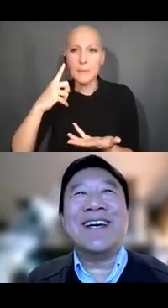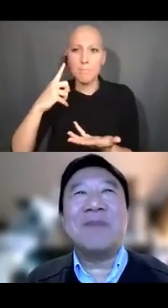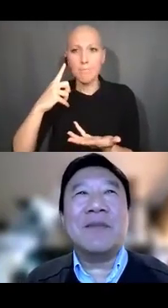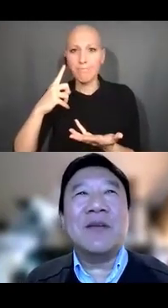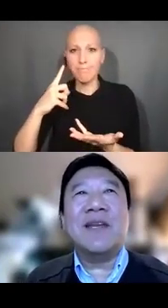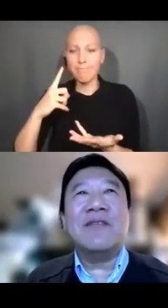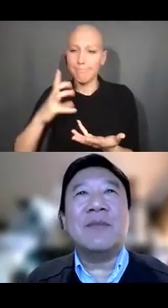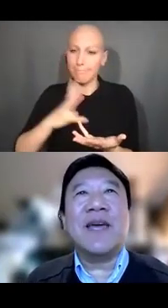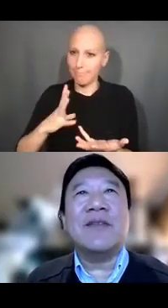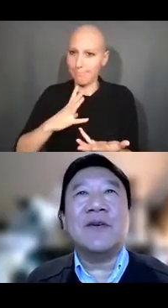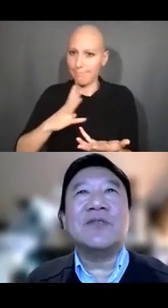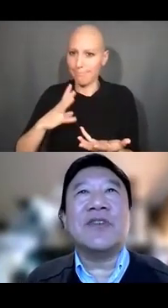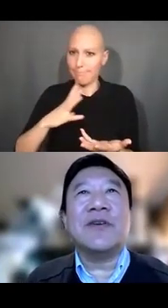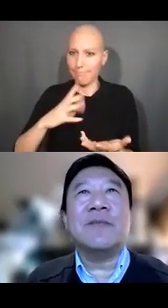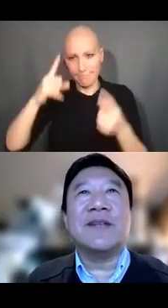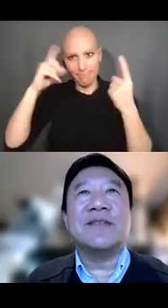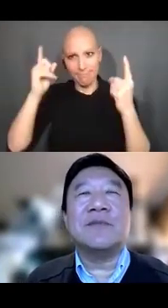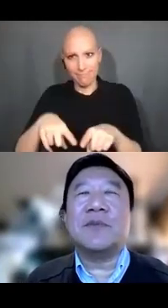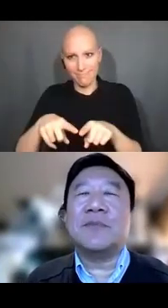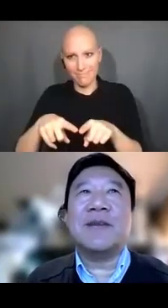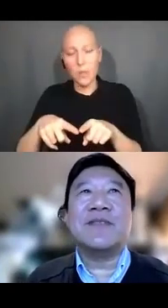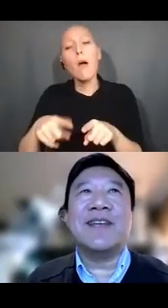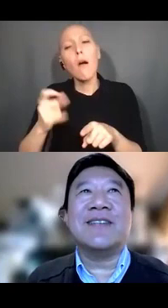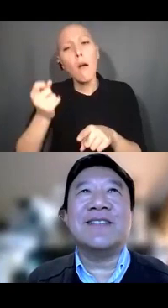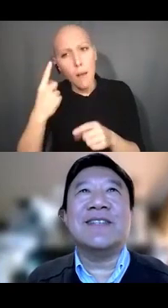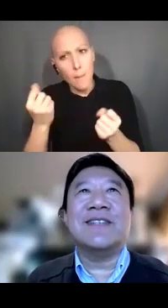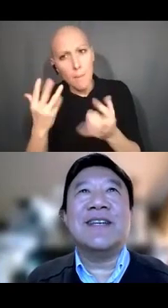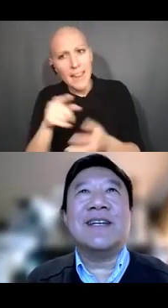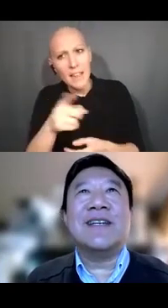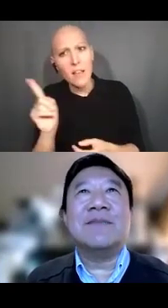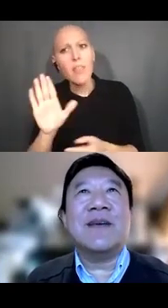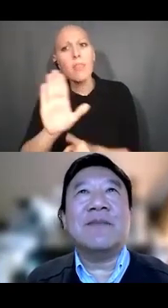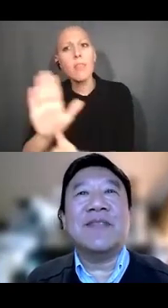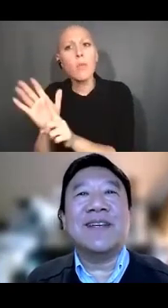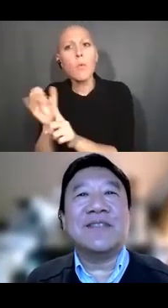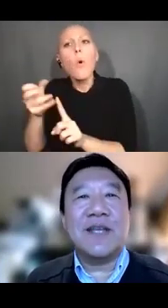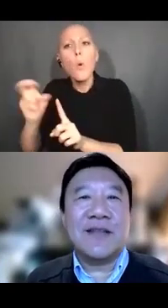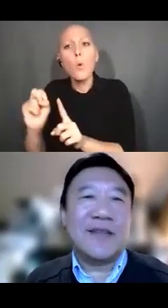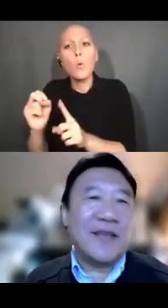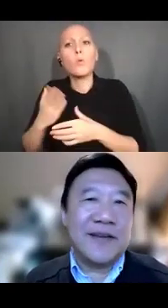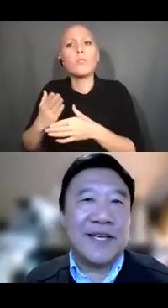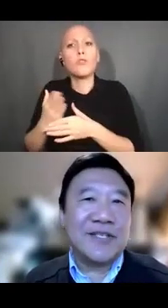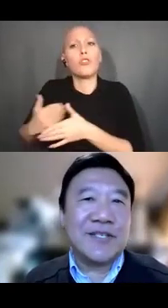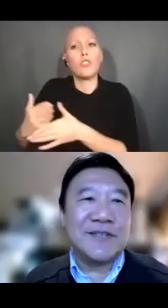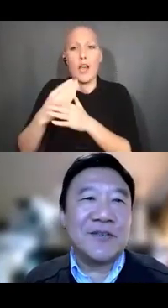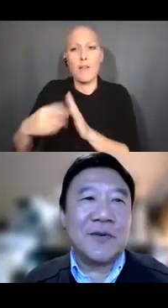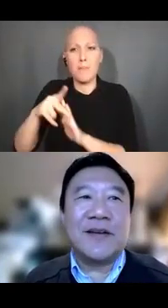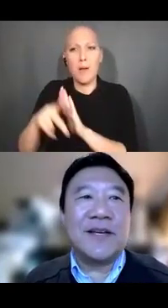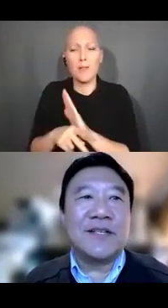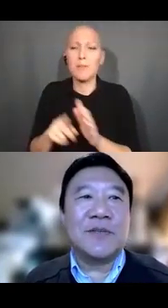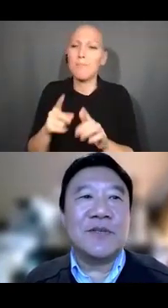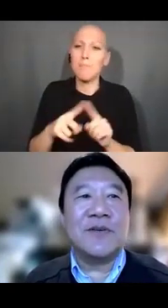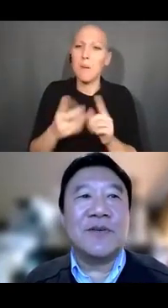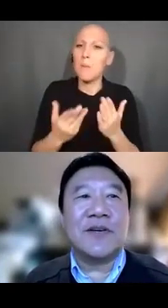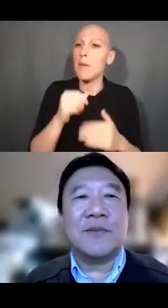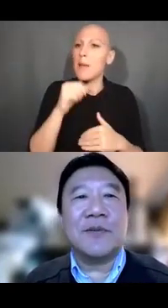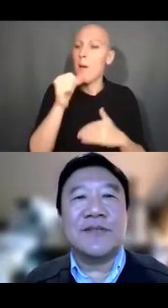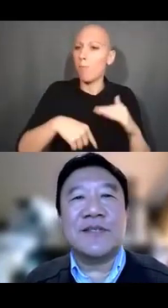I mean, many of them had their own sharing policies, but perhaps not to the depth and extent that the NIH did, so NIH has been doing sharing policies